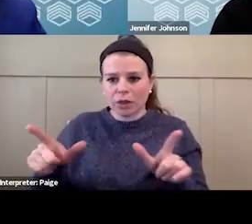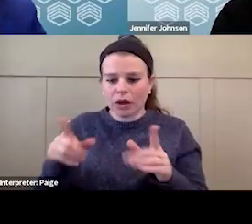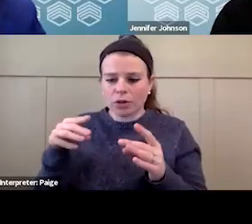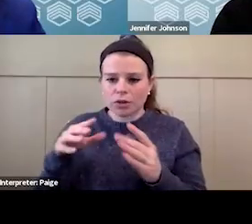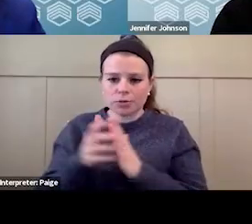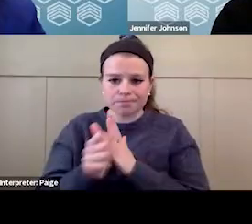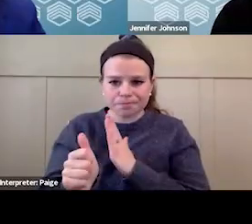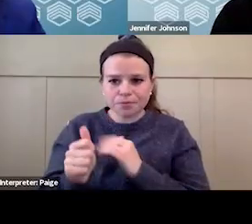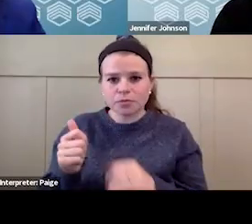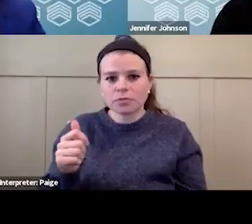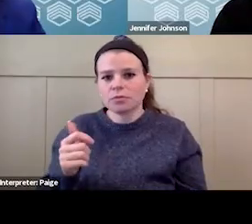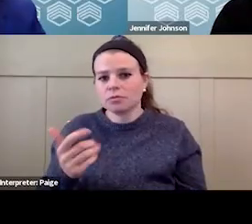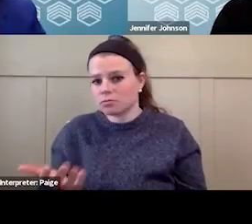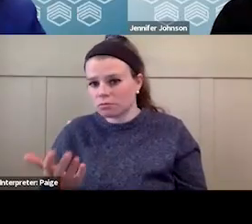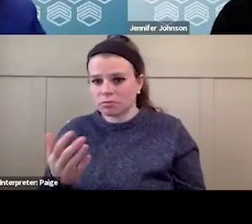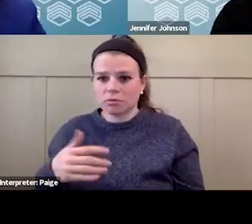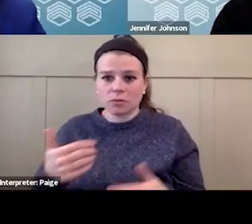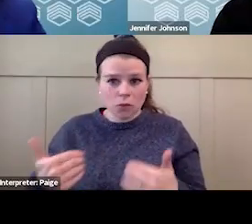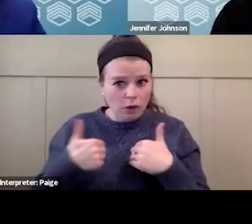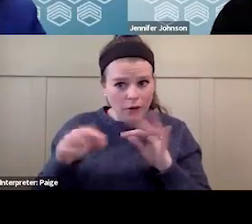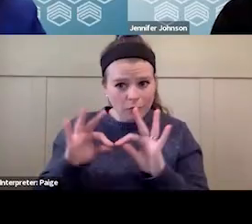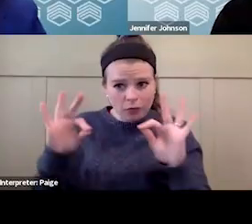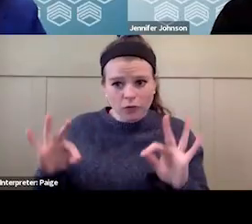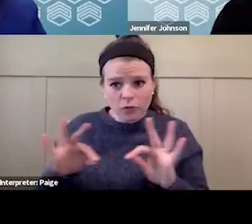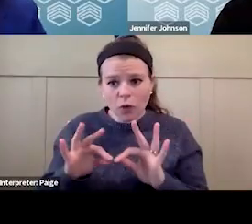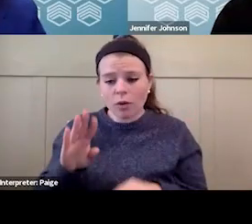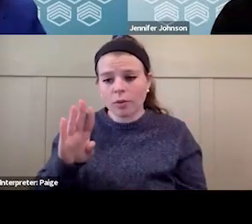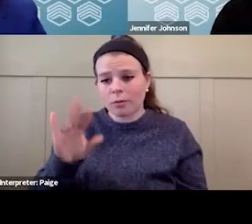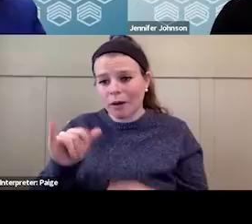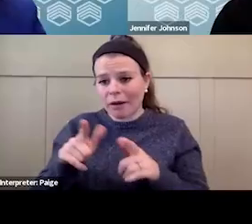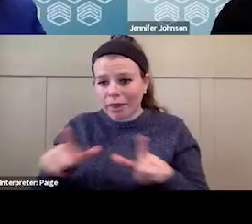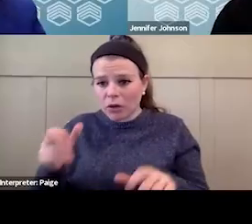Um, do we have forms that are bilingual or in other languages?